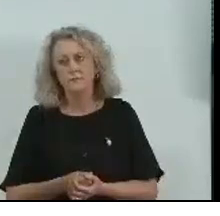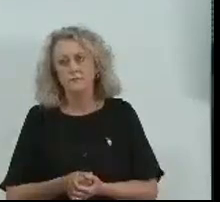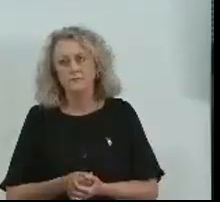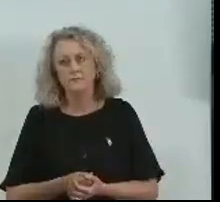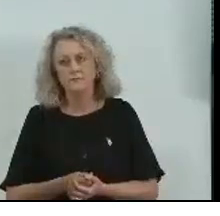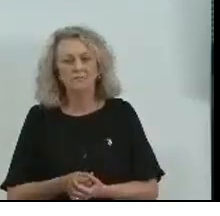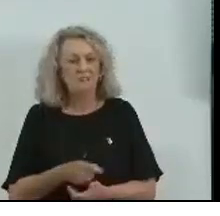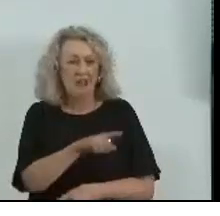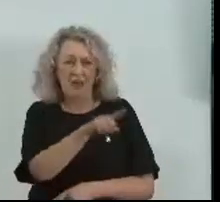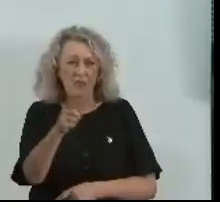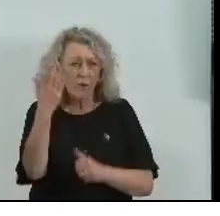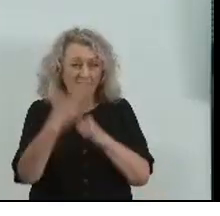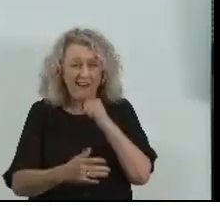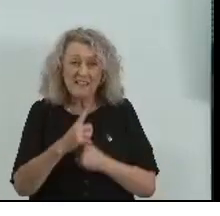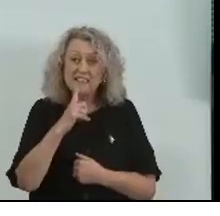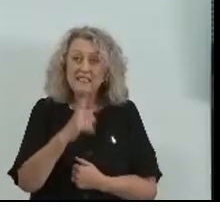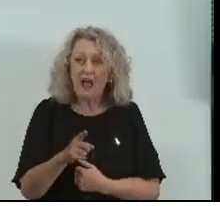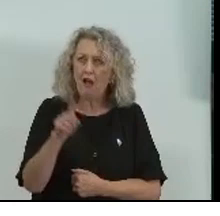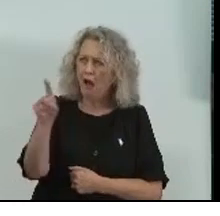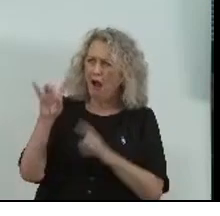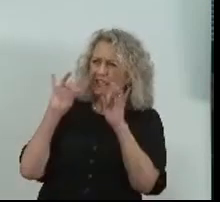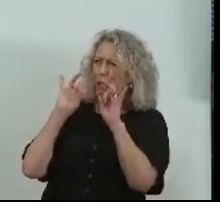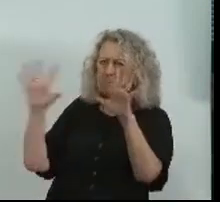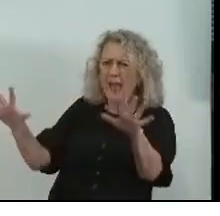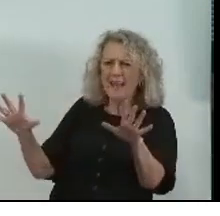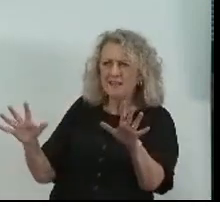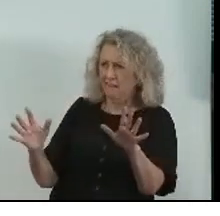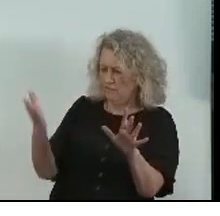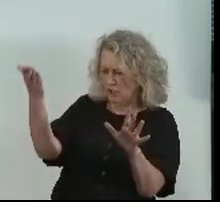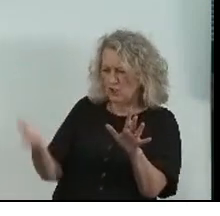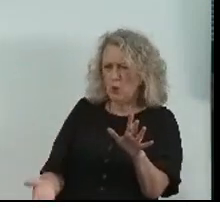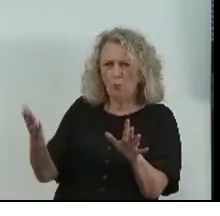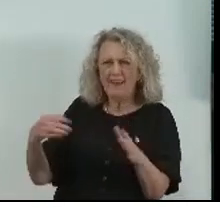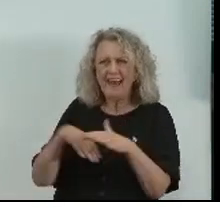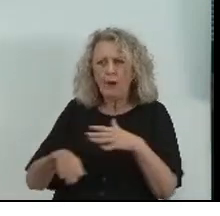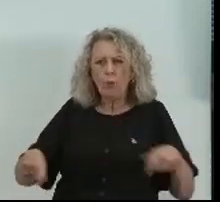They would never say he's amazing for someone in the wheelchair.